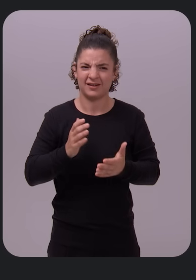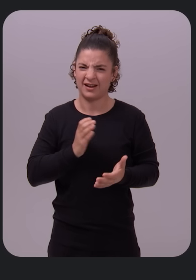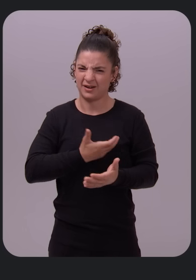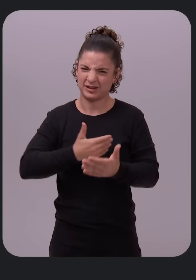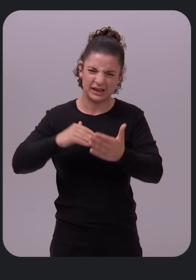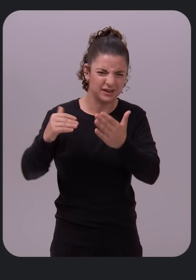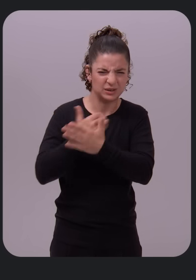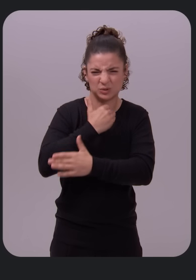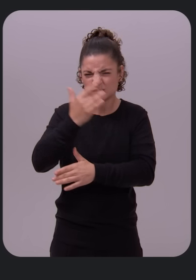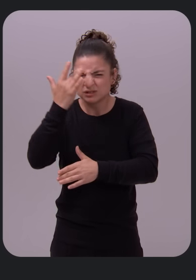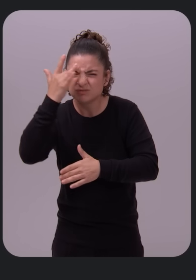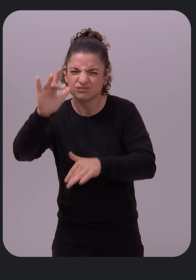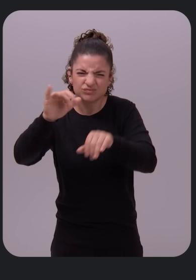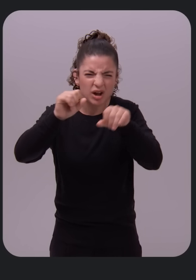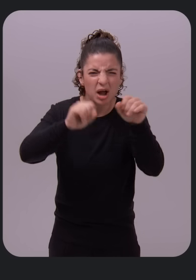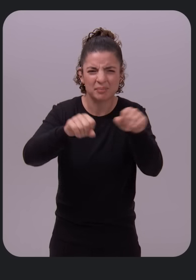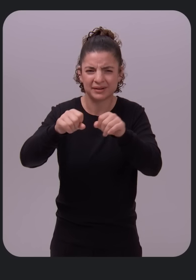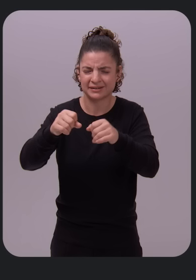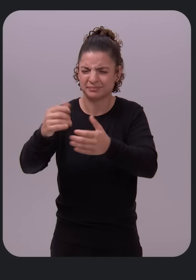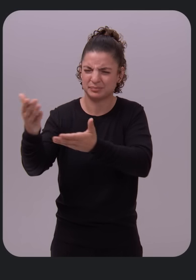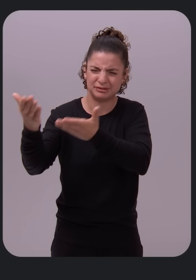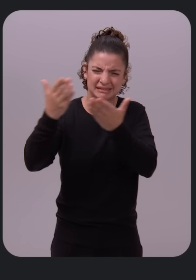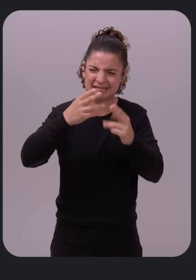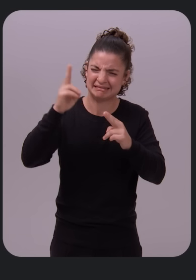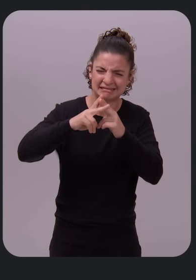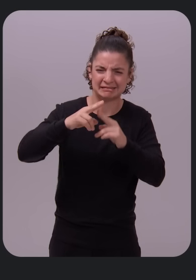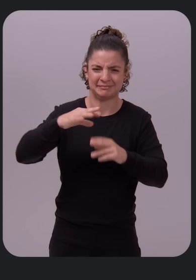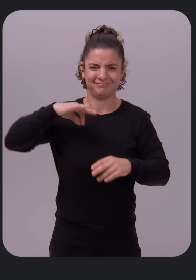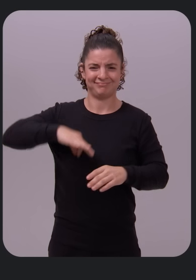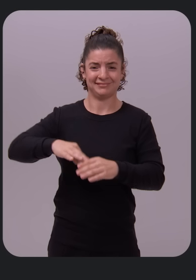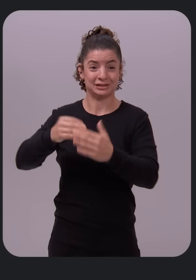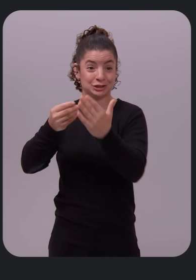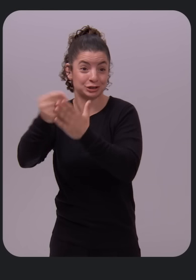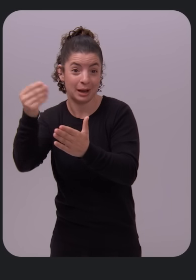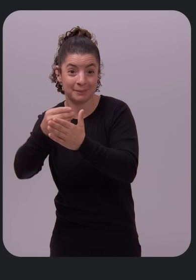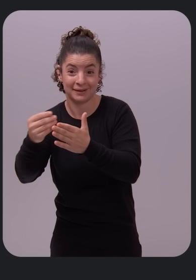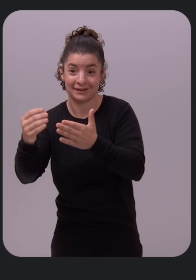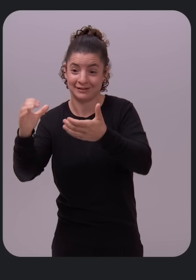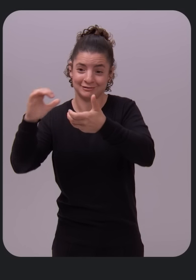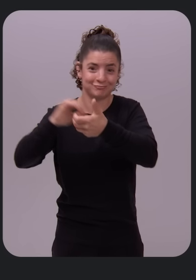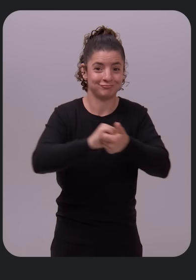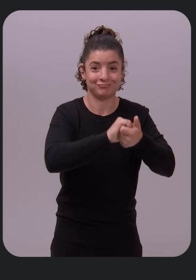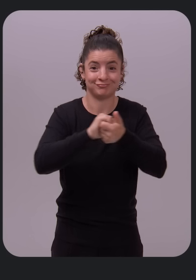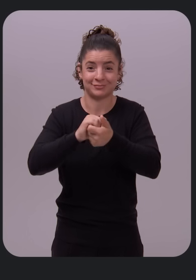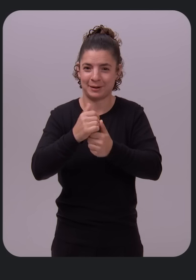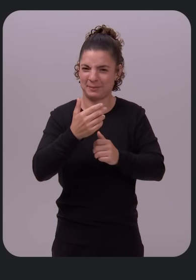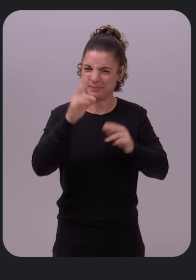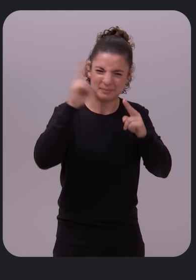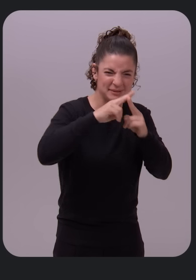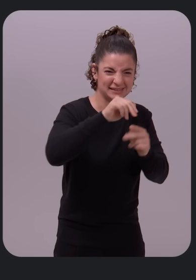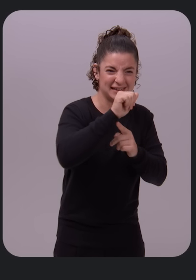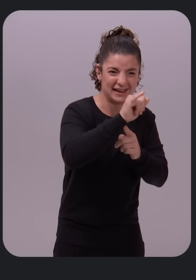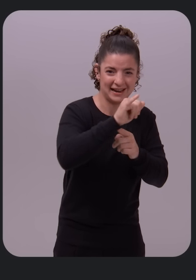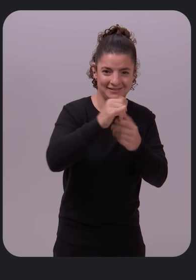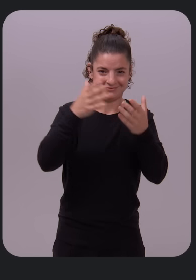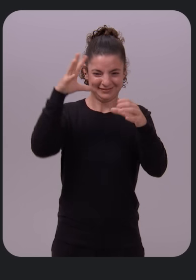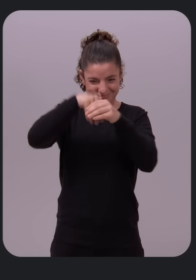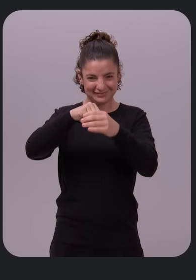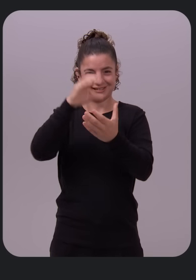Our new intelligent capabilities bring the best of shopping together with the best of AI, right here in Search.